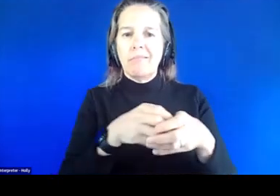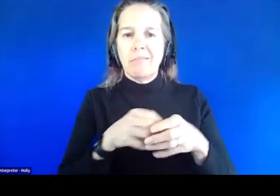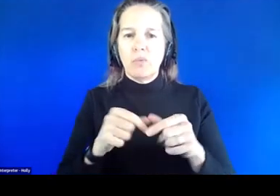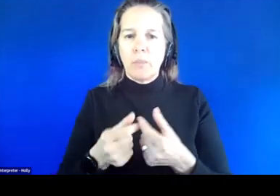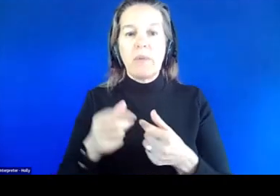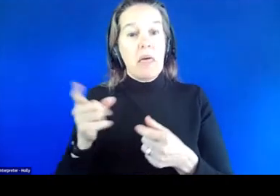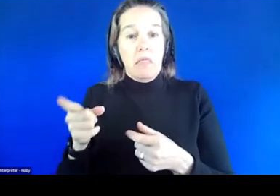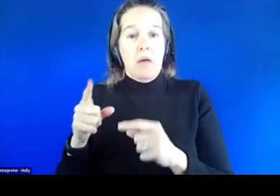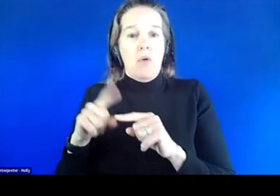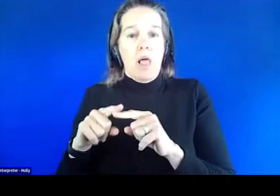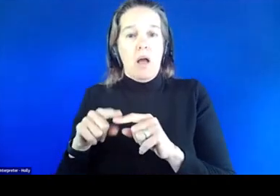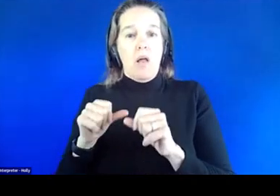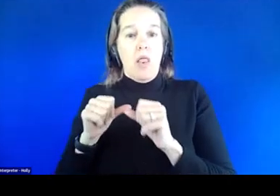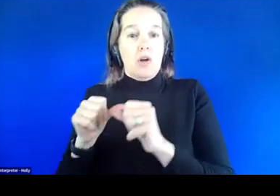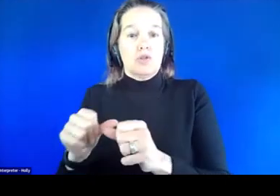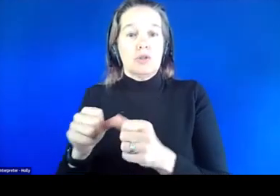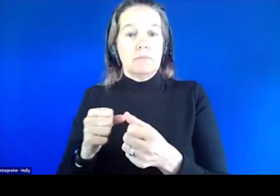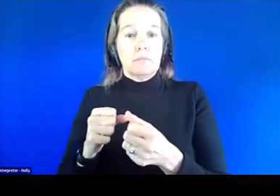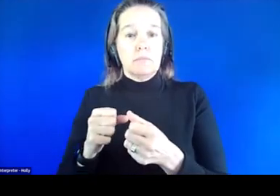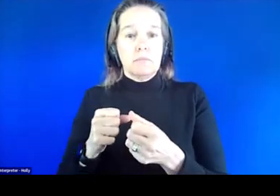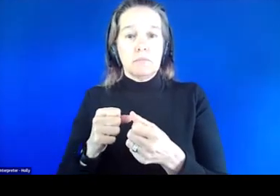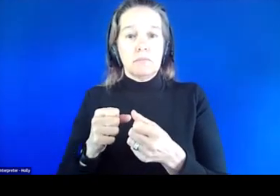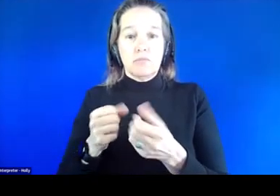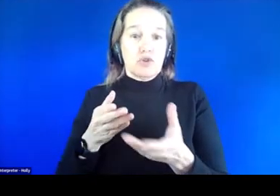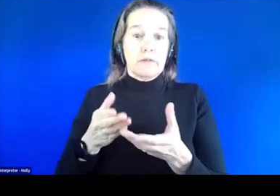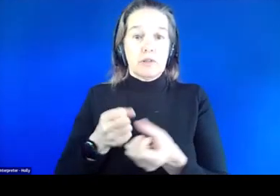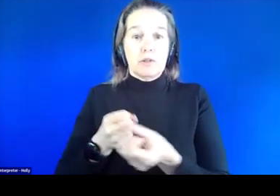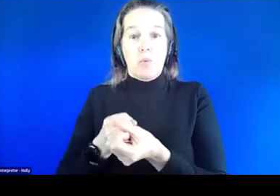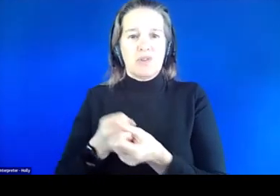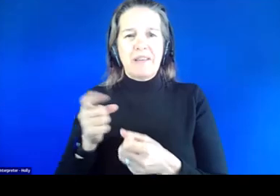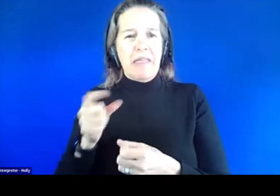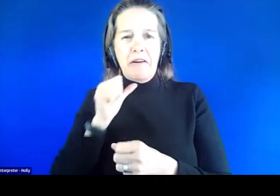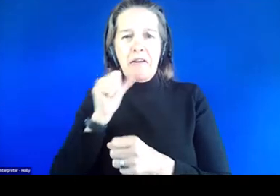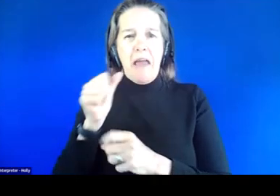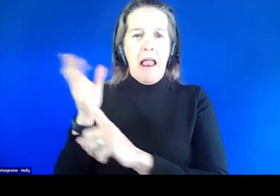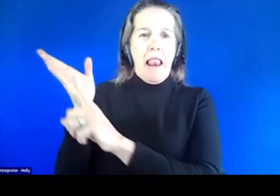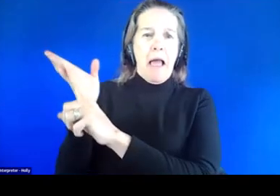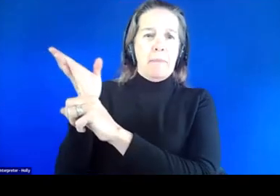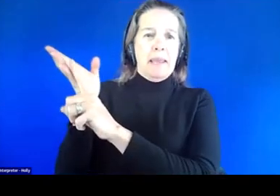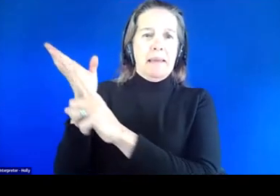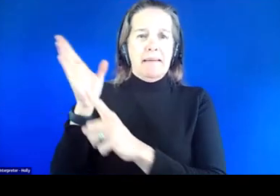supports. They're not a lobbyist. They were making trips